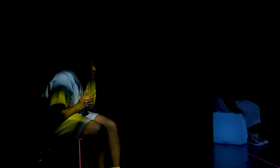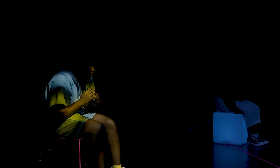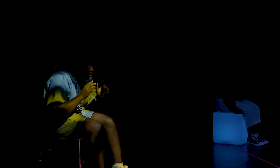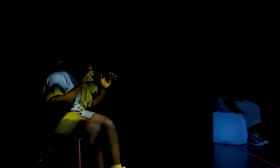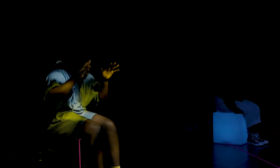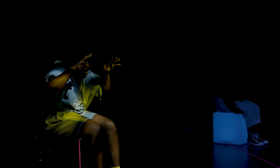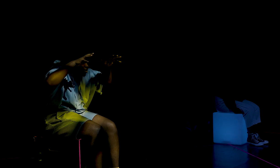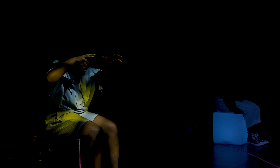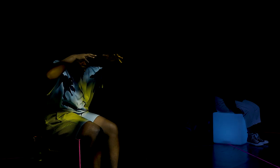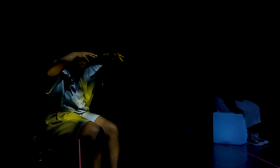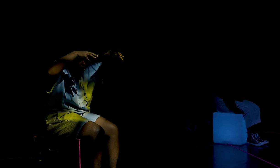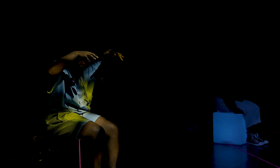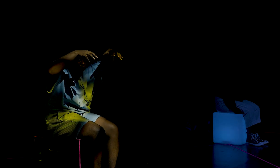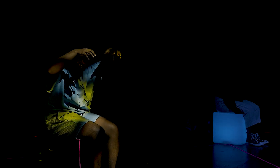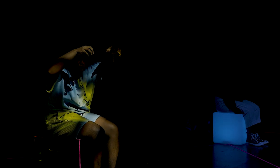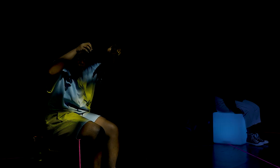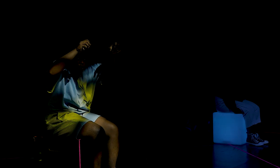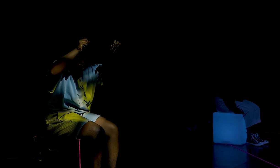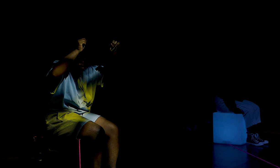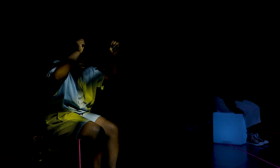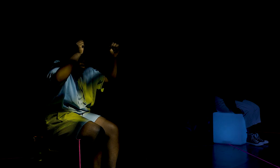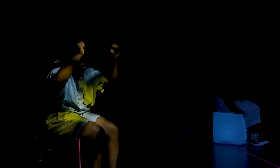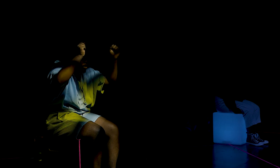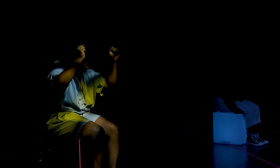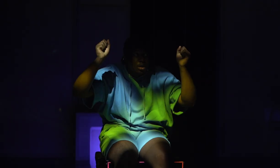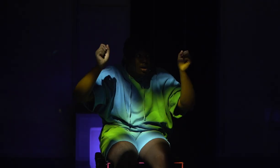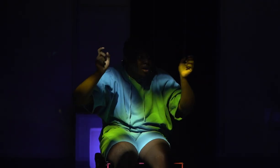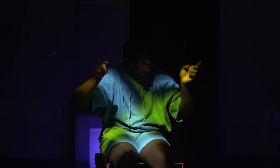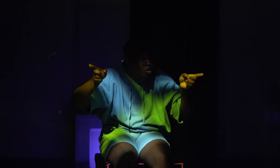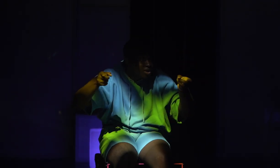The lights have gone out and the music